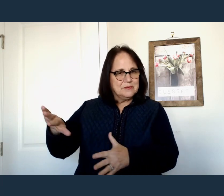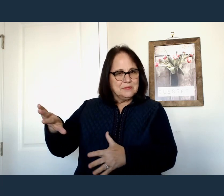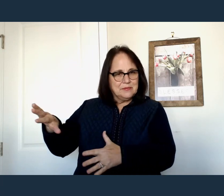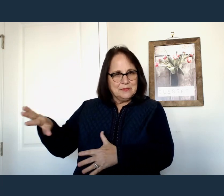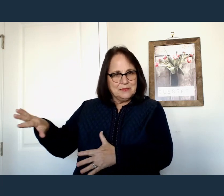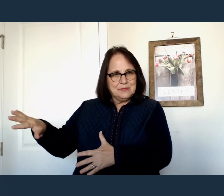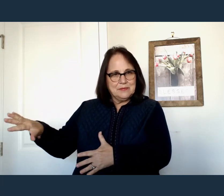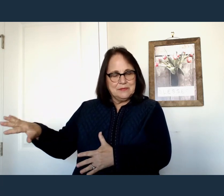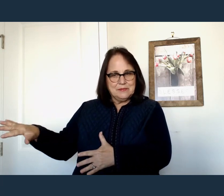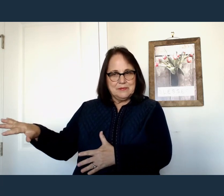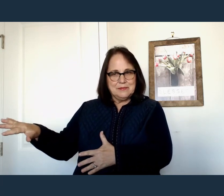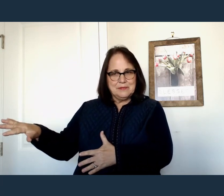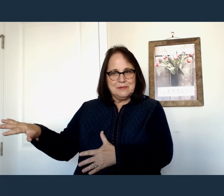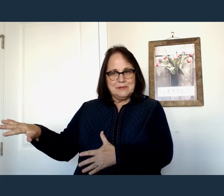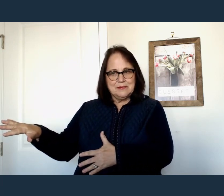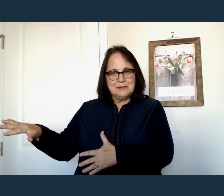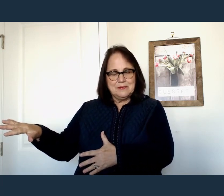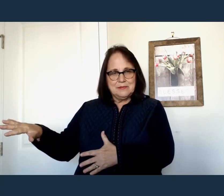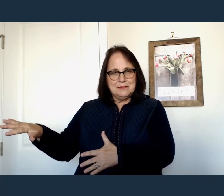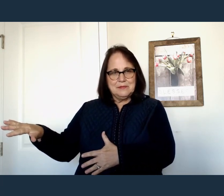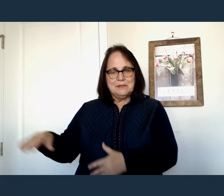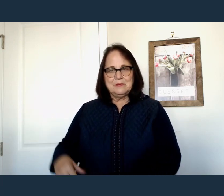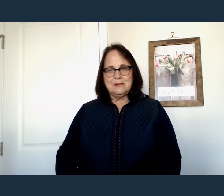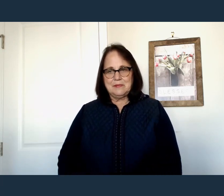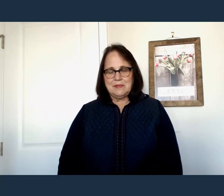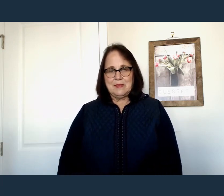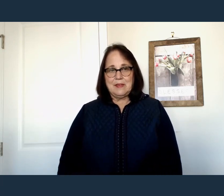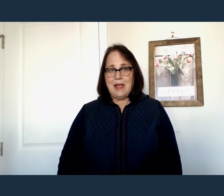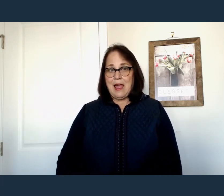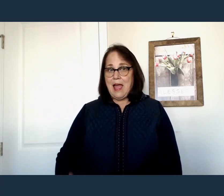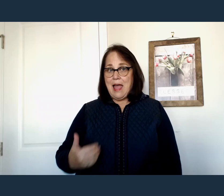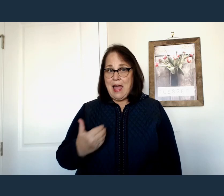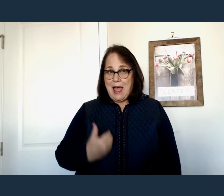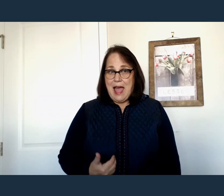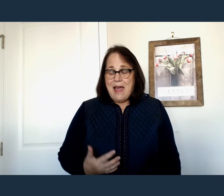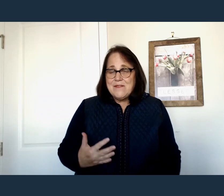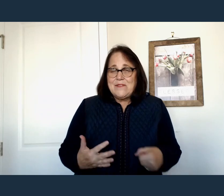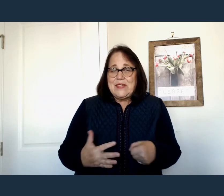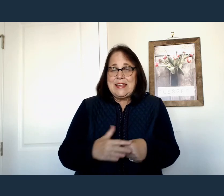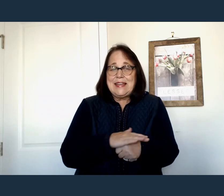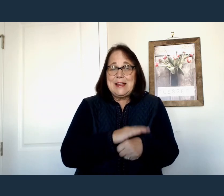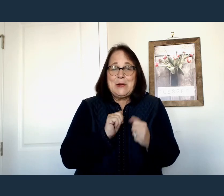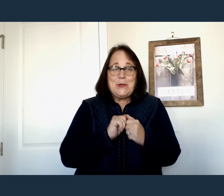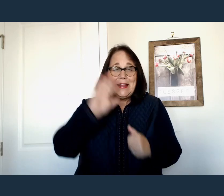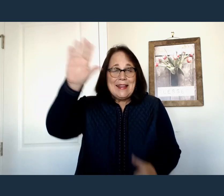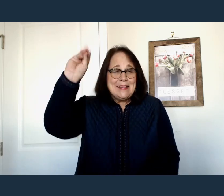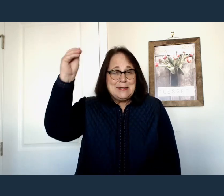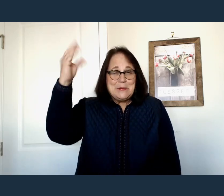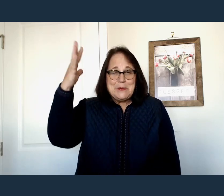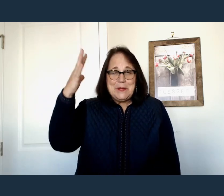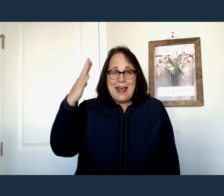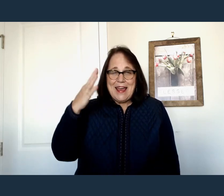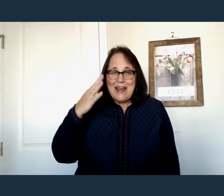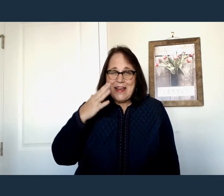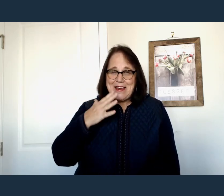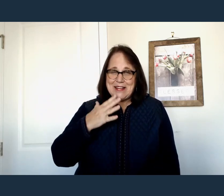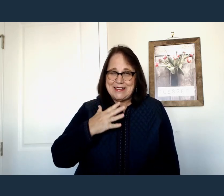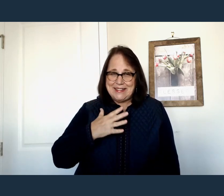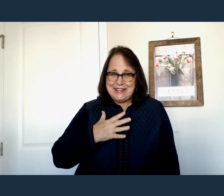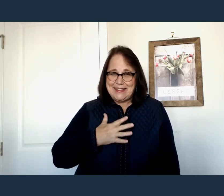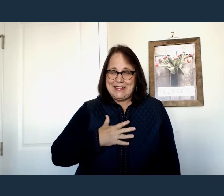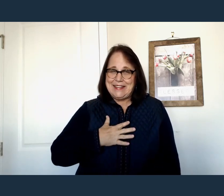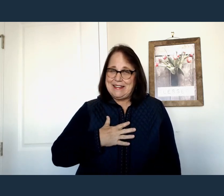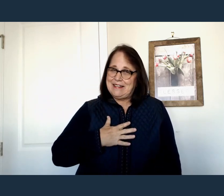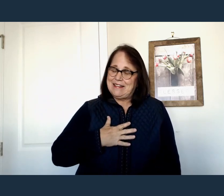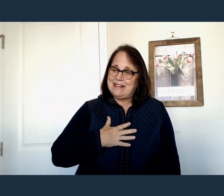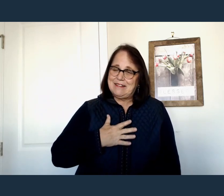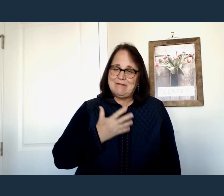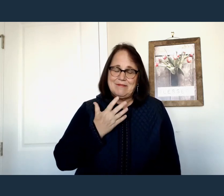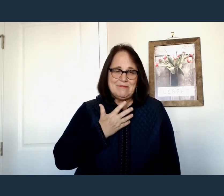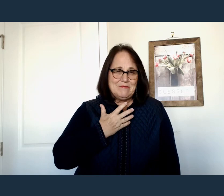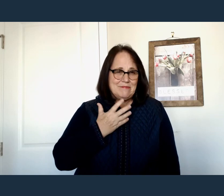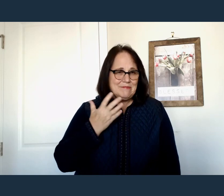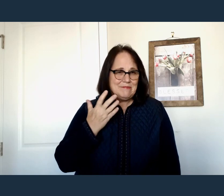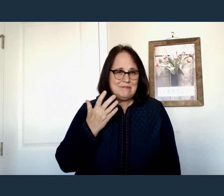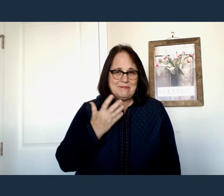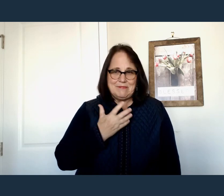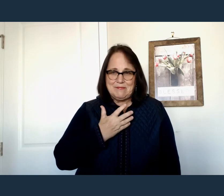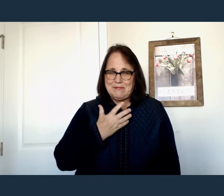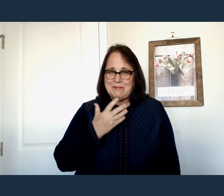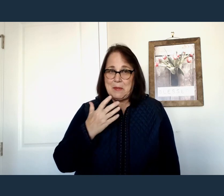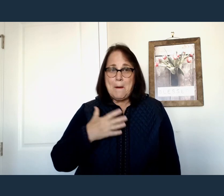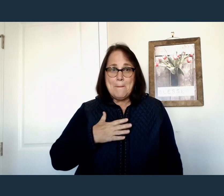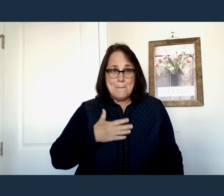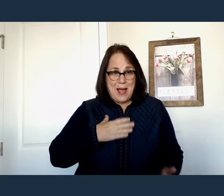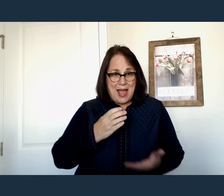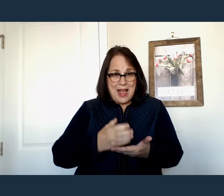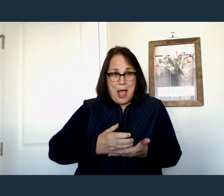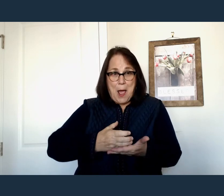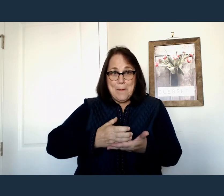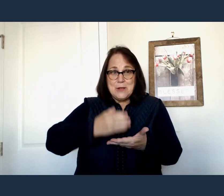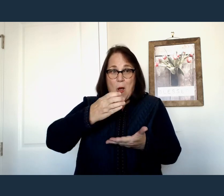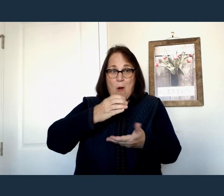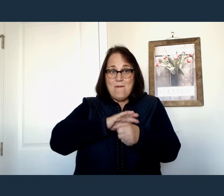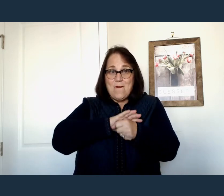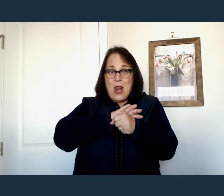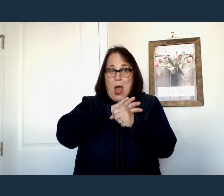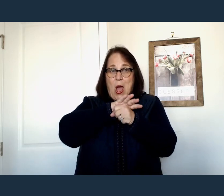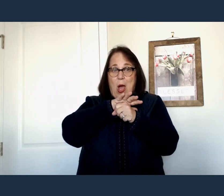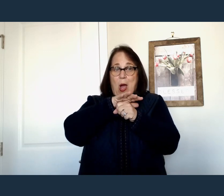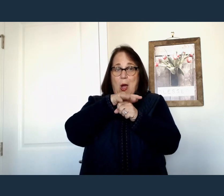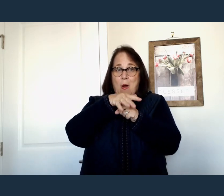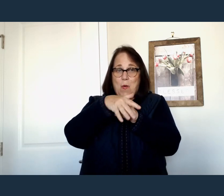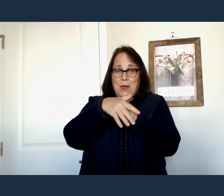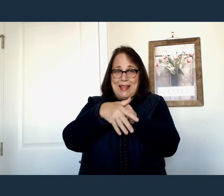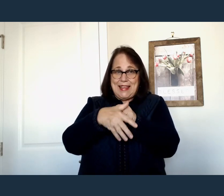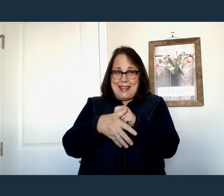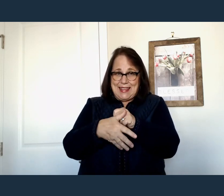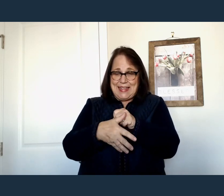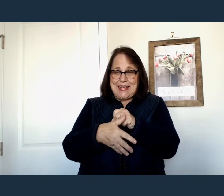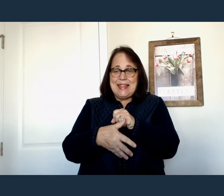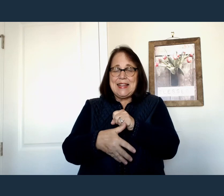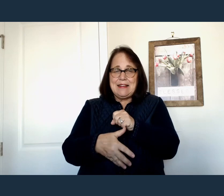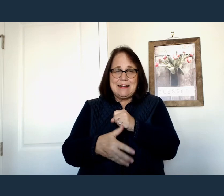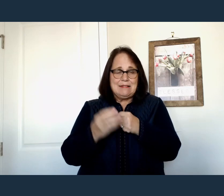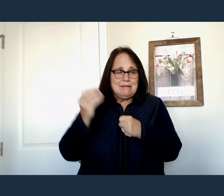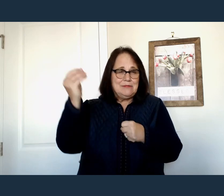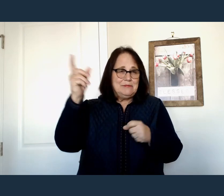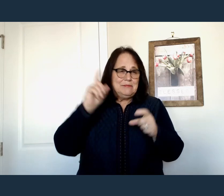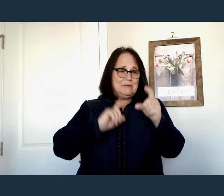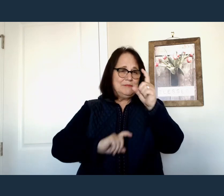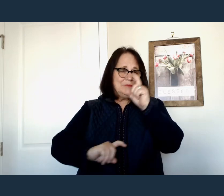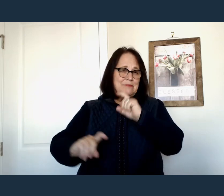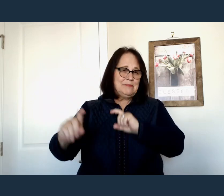I'm filled with anointing My cup's overflowing